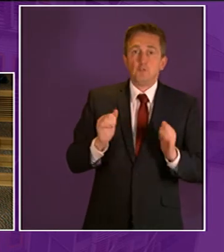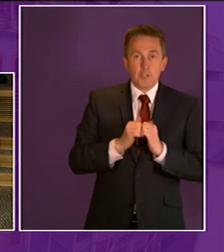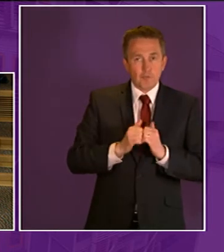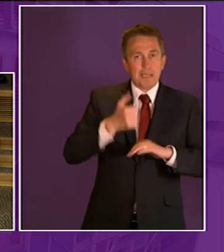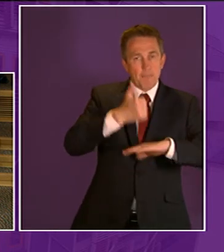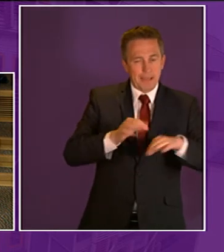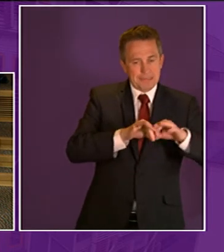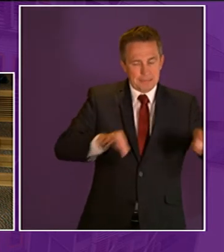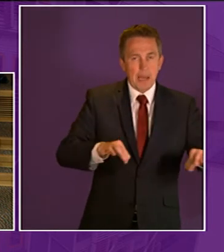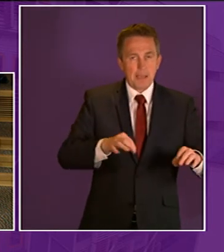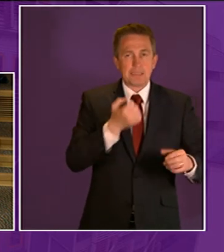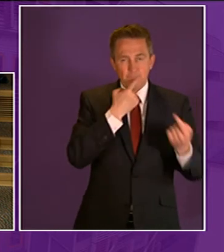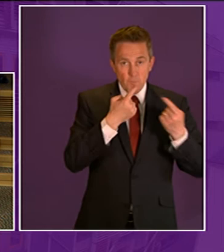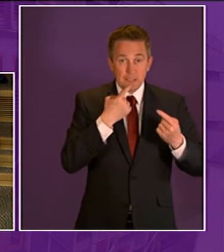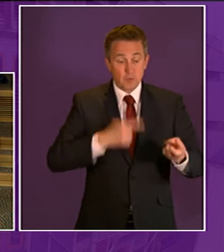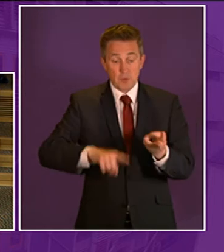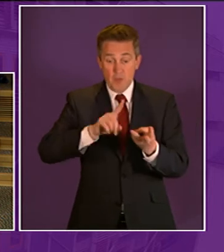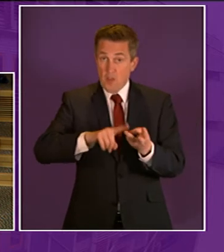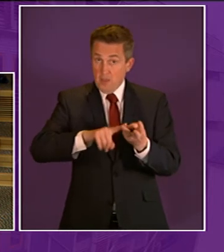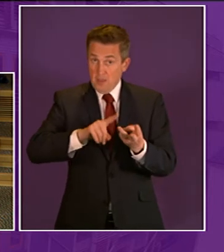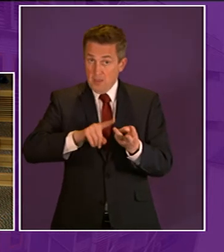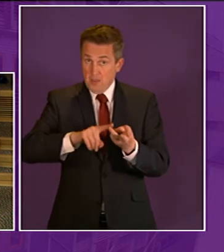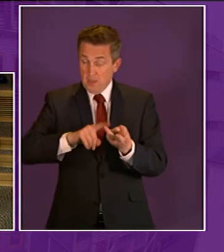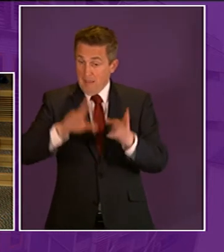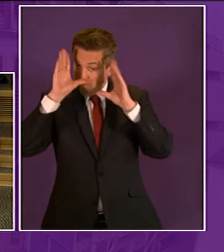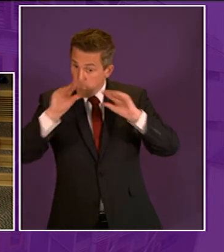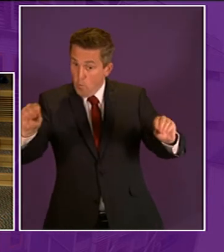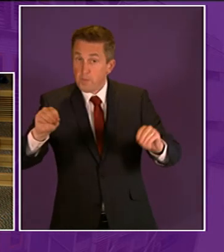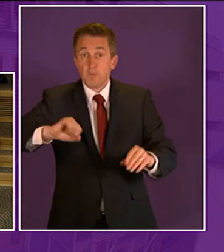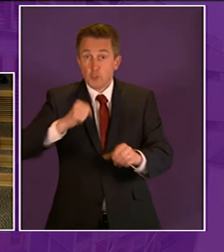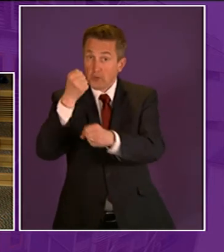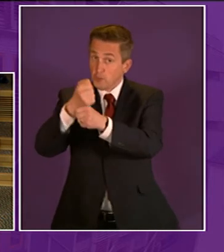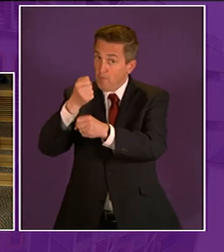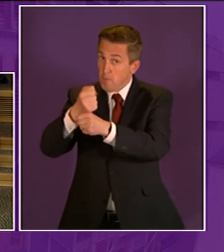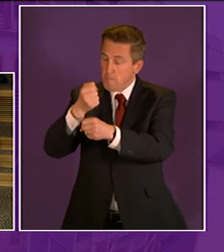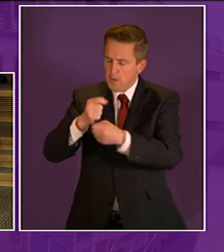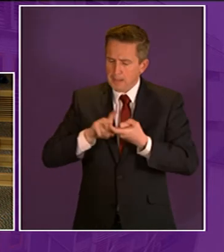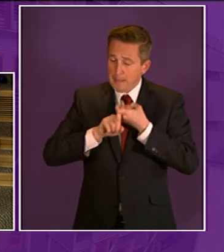Thirdly, in both meetings I reaffirmed the Government’s absolute commitment to securing national bargaining.